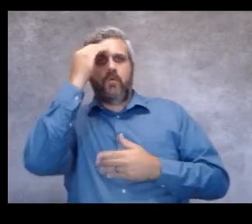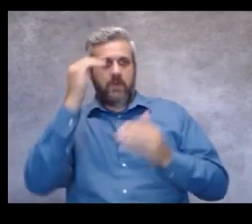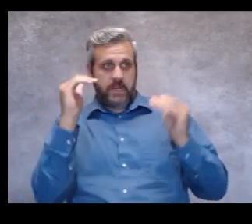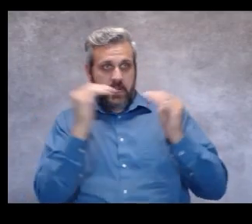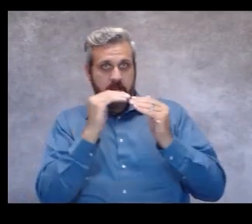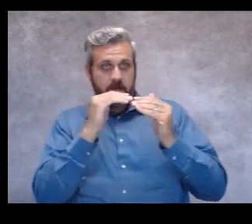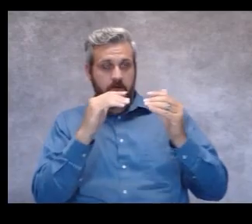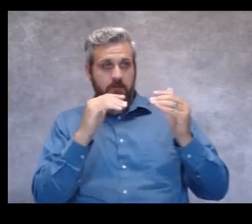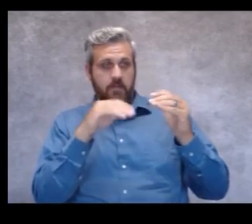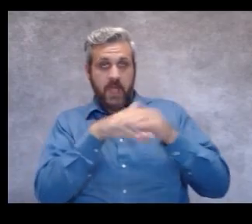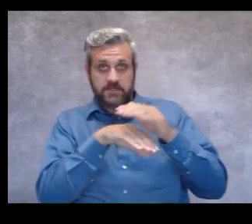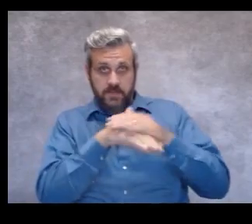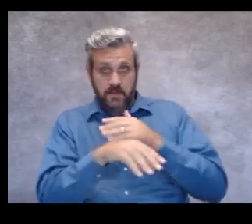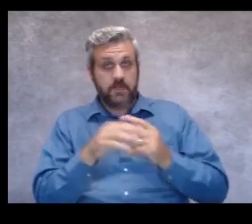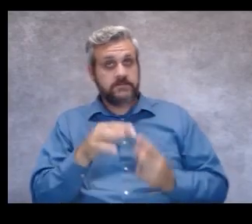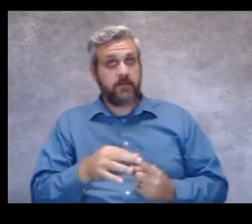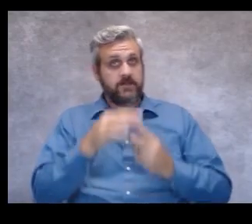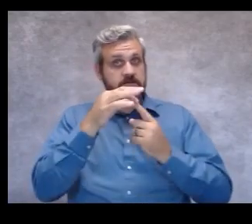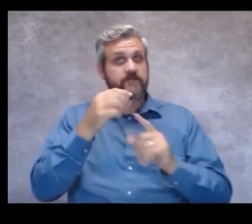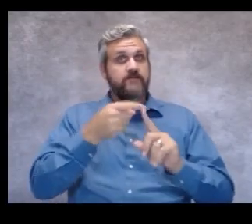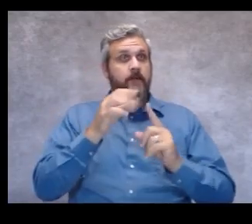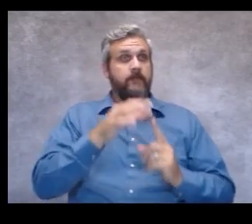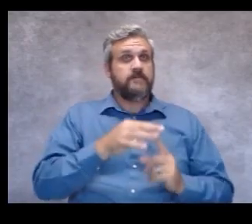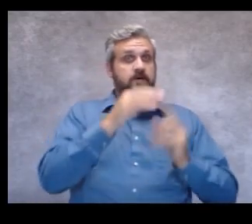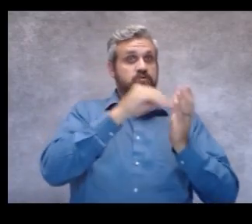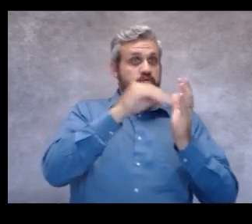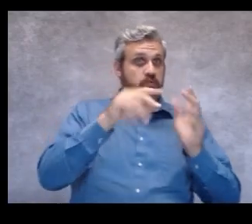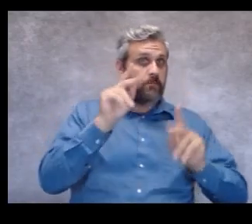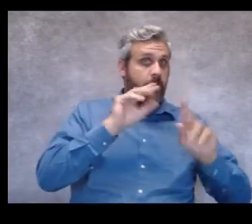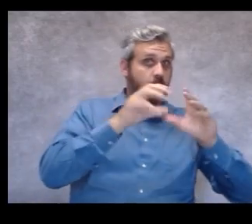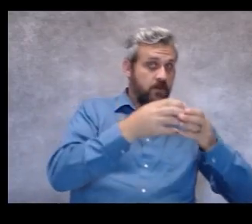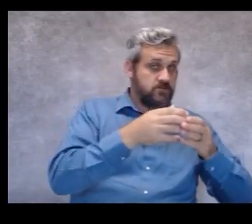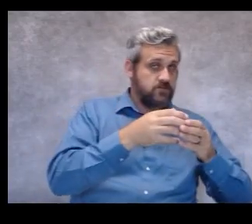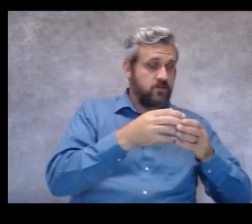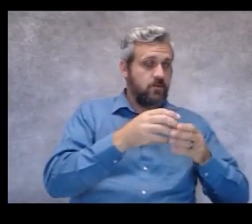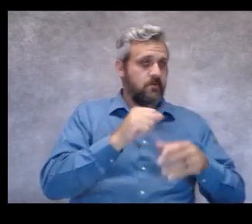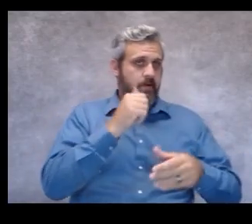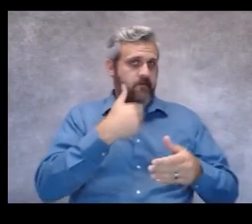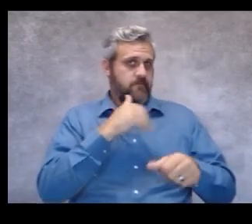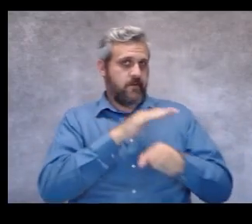especially from under reppresented or special student populations.